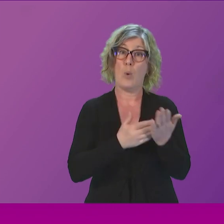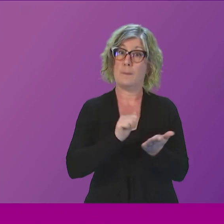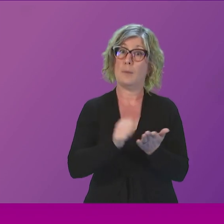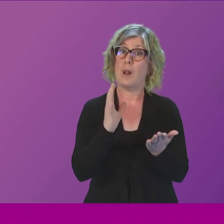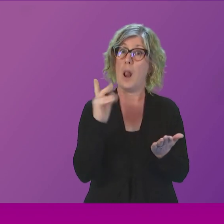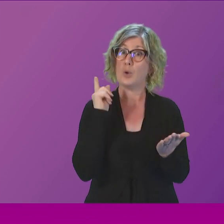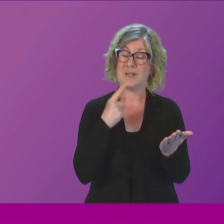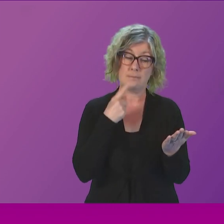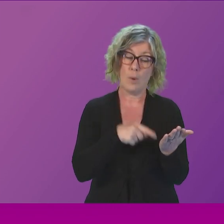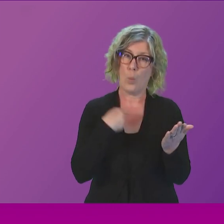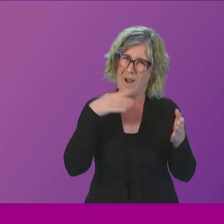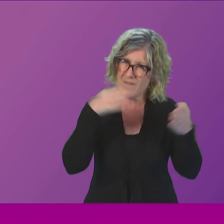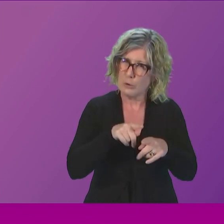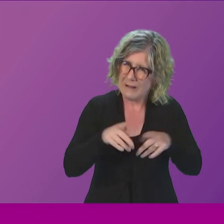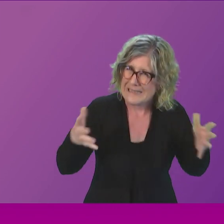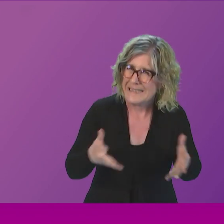making a significant and tangible difference.